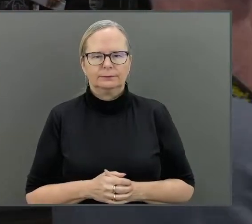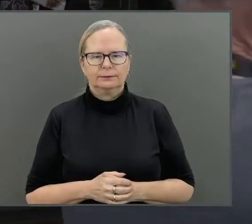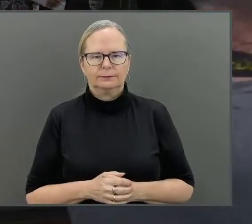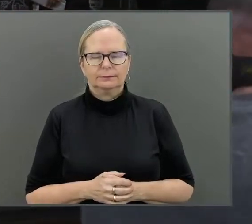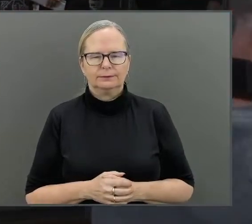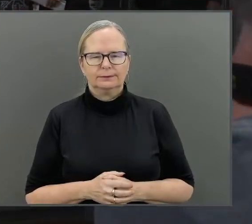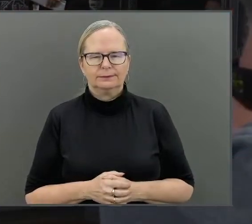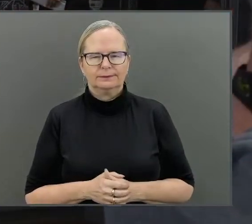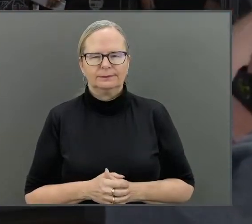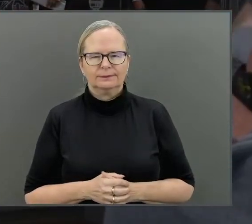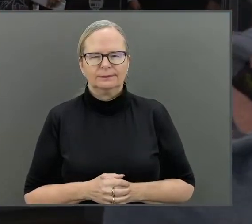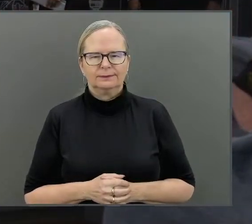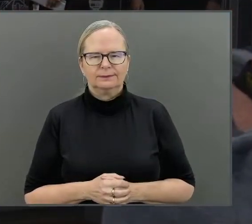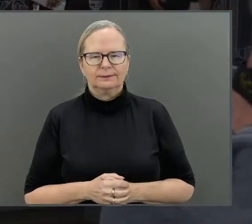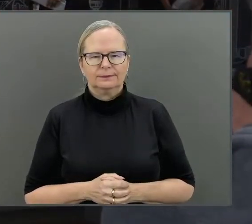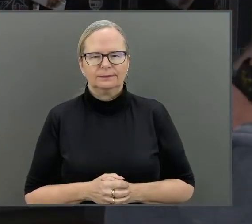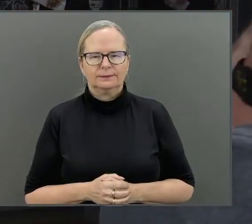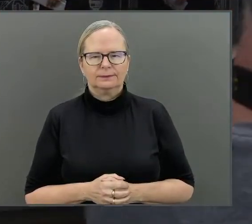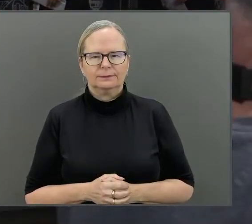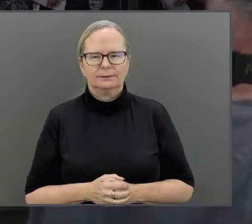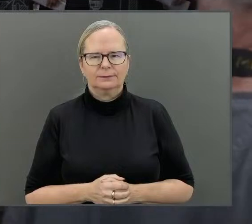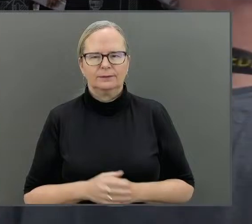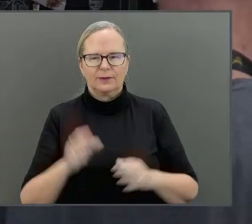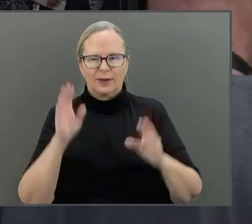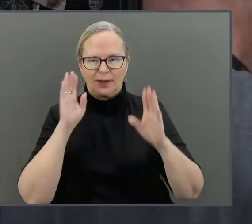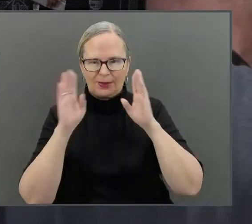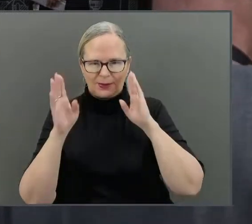good afternoon thank you for being here and thank you for the important role you play and keeping